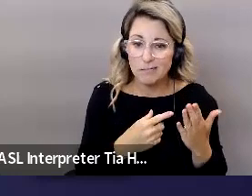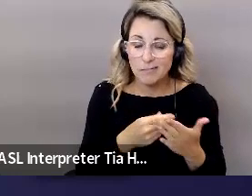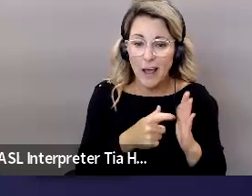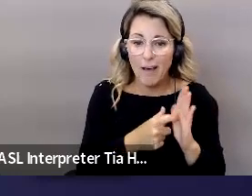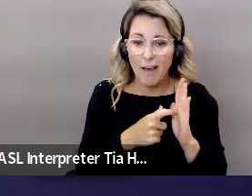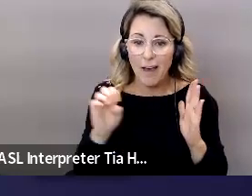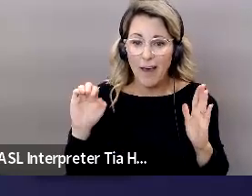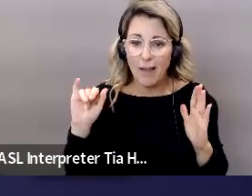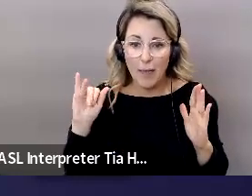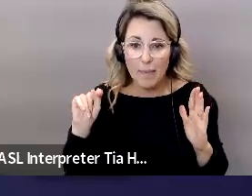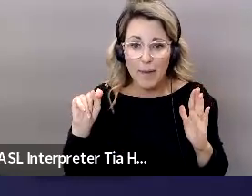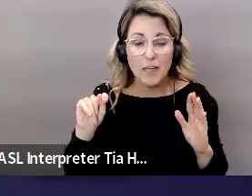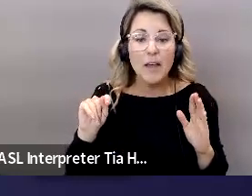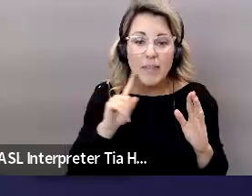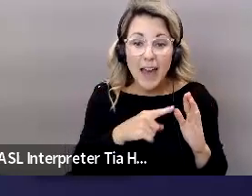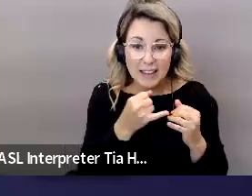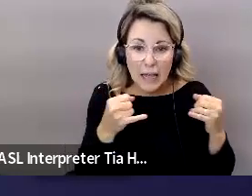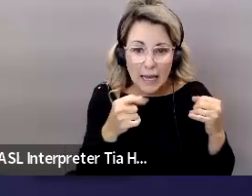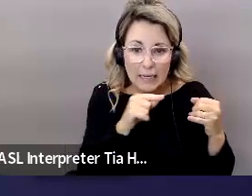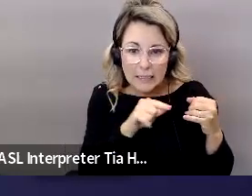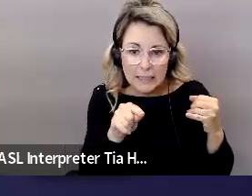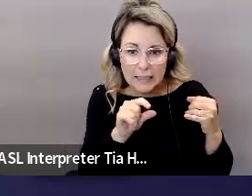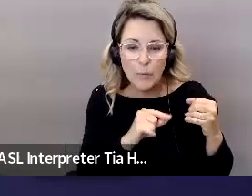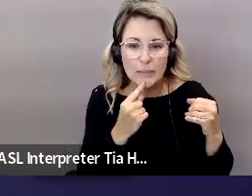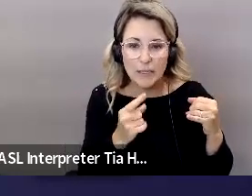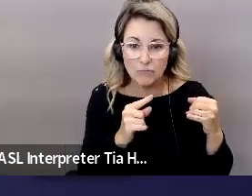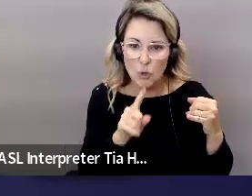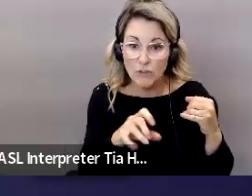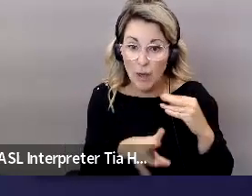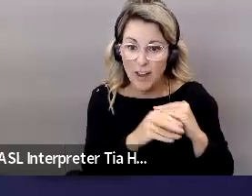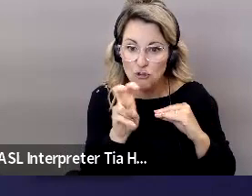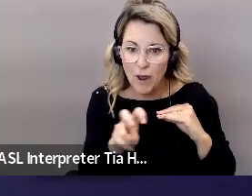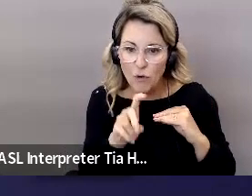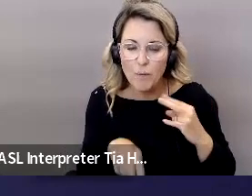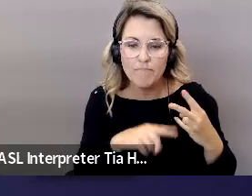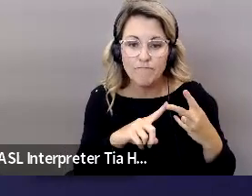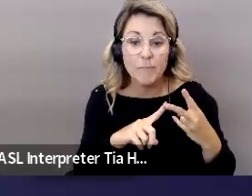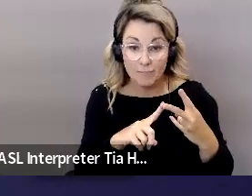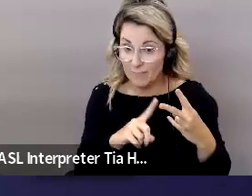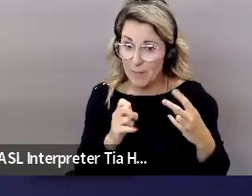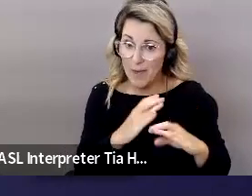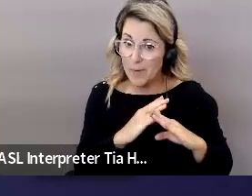specific line items in that budget such as travel. They might have restrictions on subcontracts, for